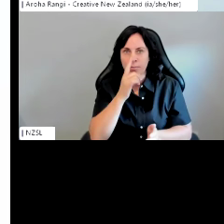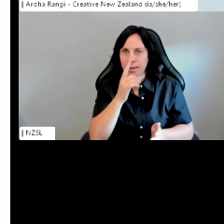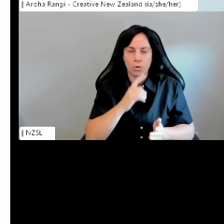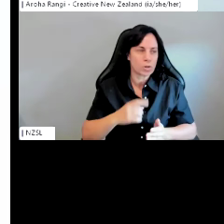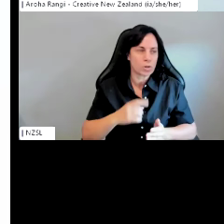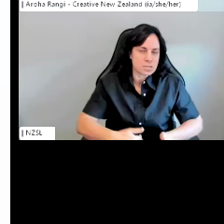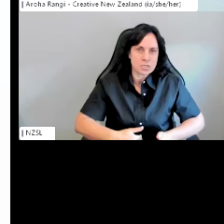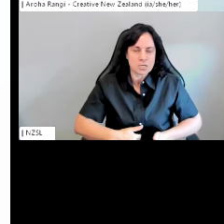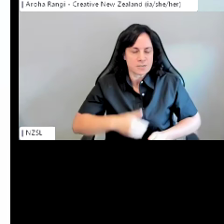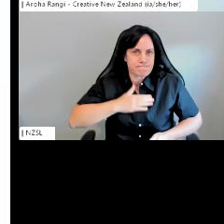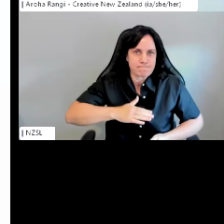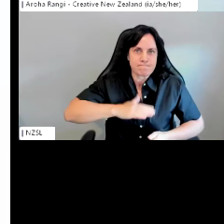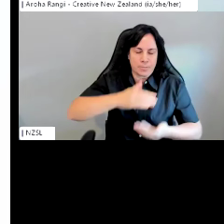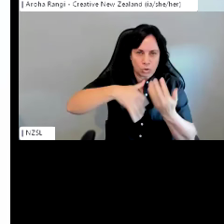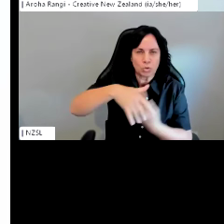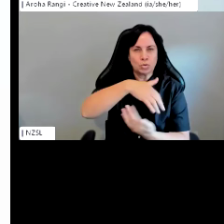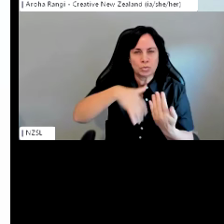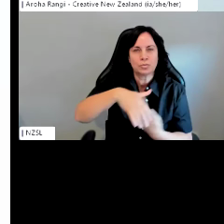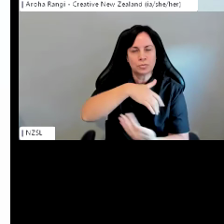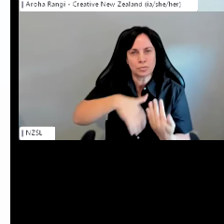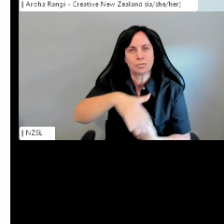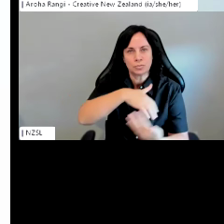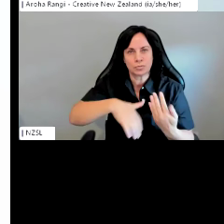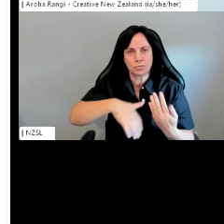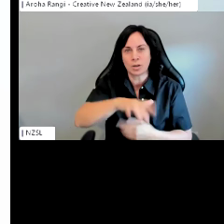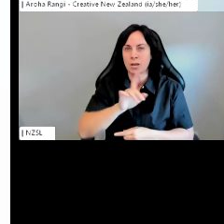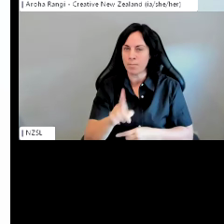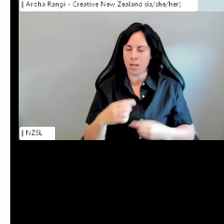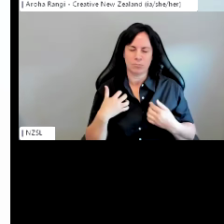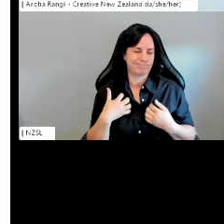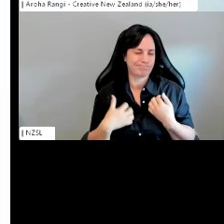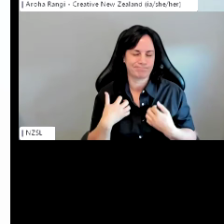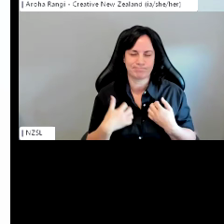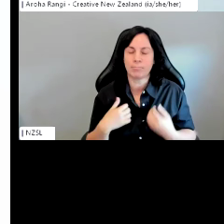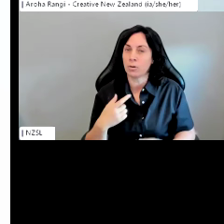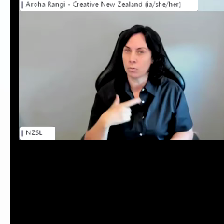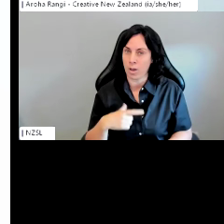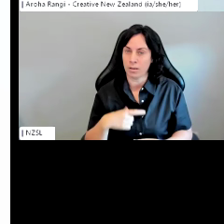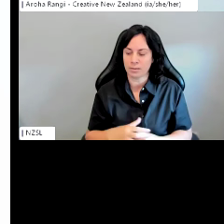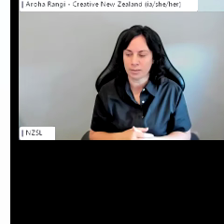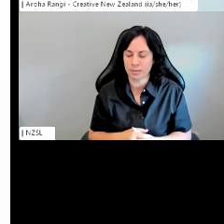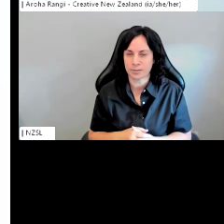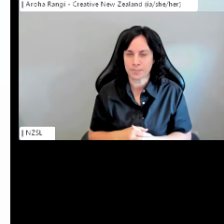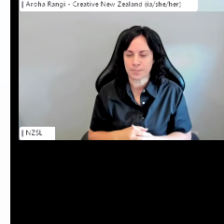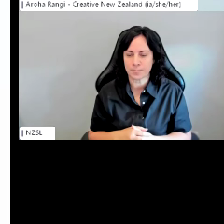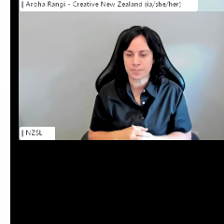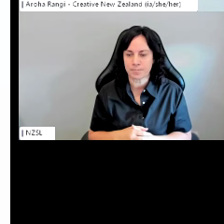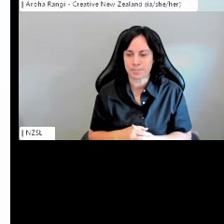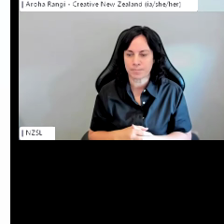dominant. However, what's really interesting is when you push beyond this social driver because